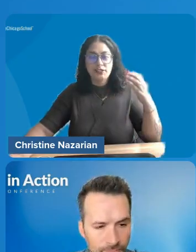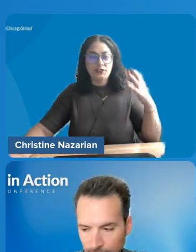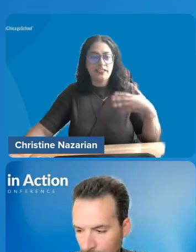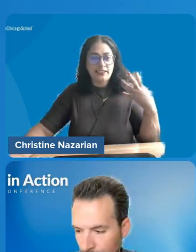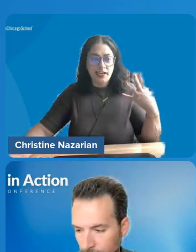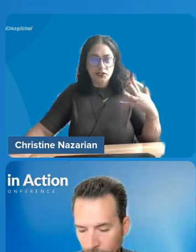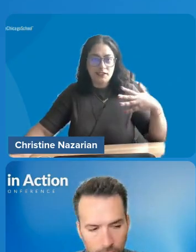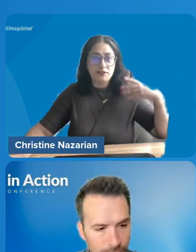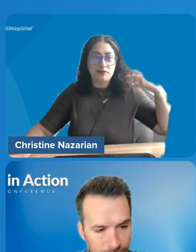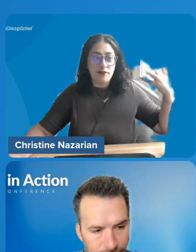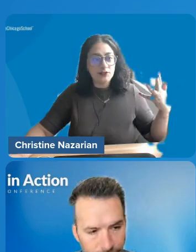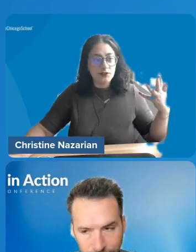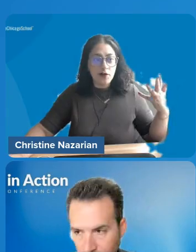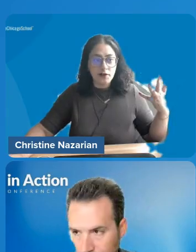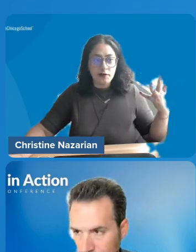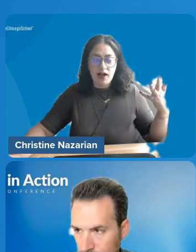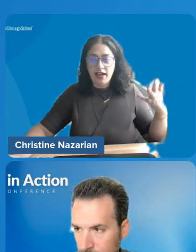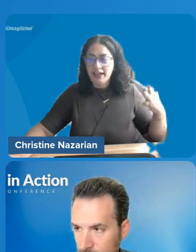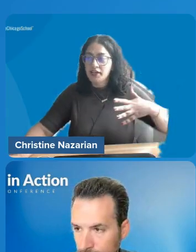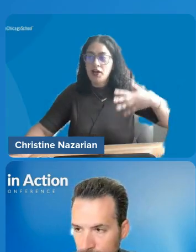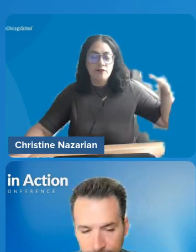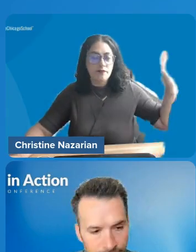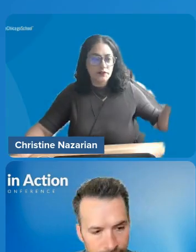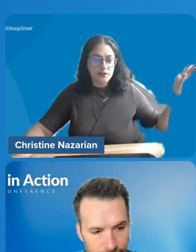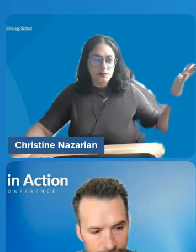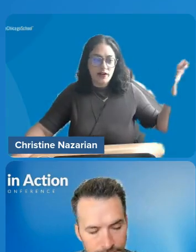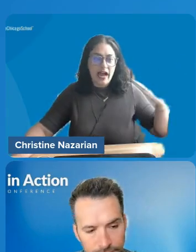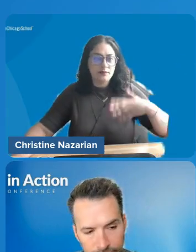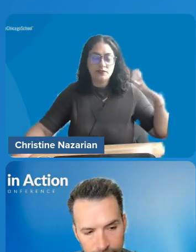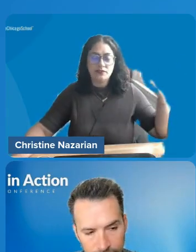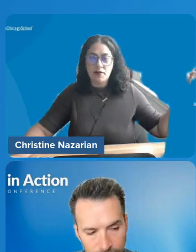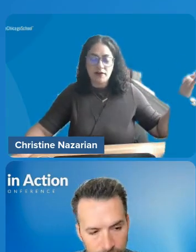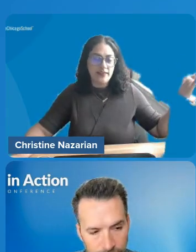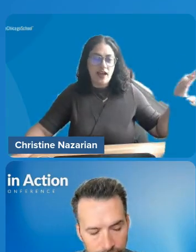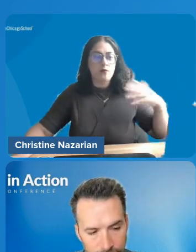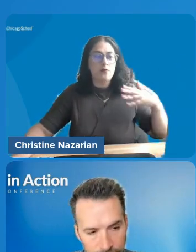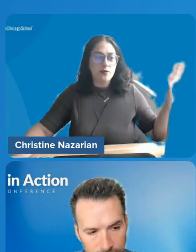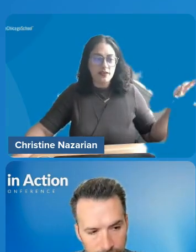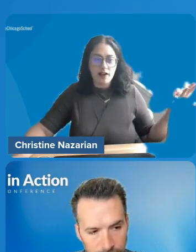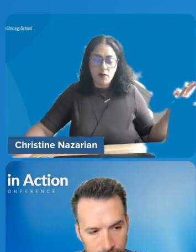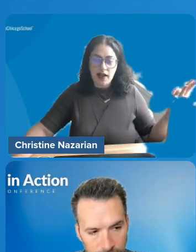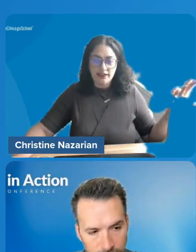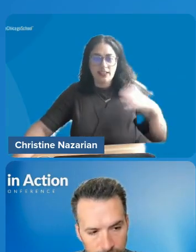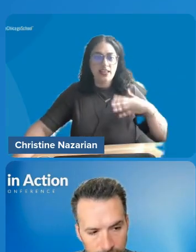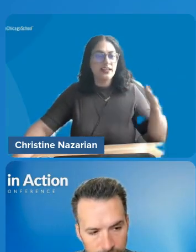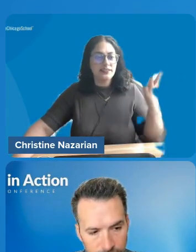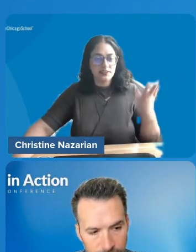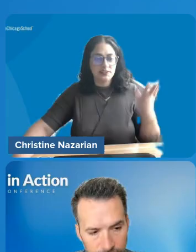the session is fresh on their mind versus perhaps you know in that week when they go back to class and speak to their